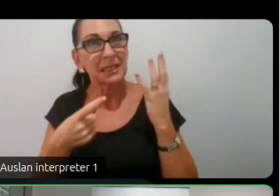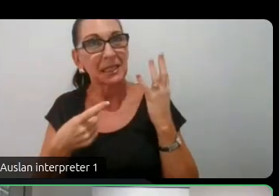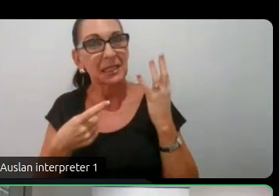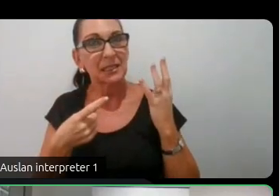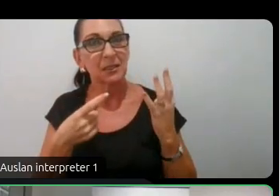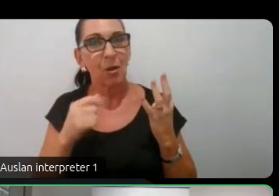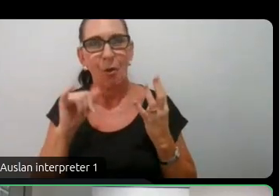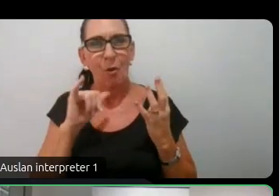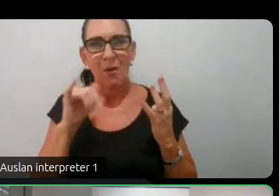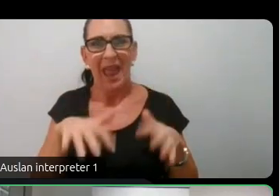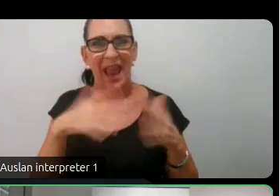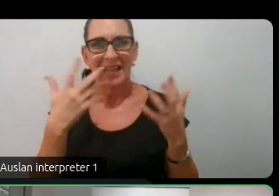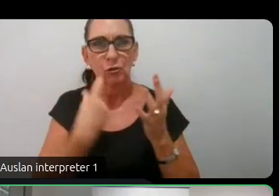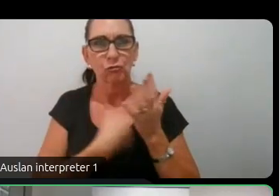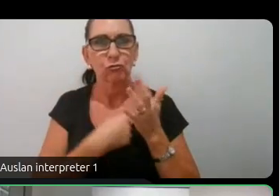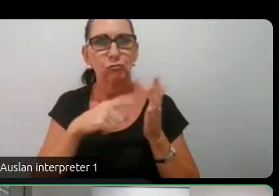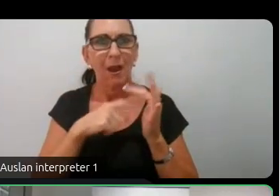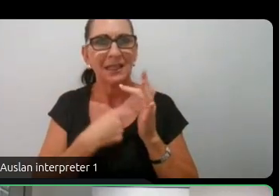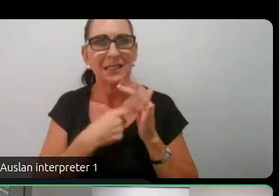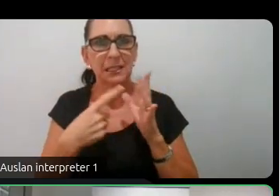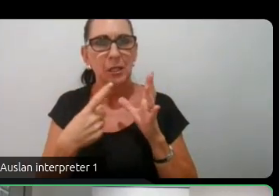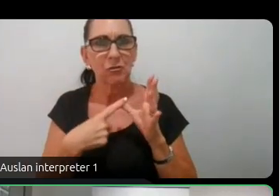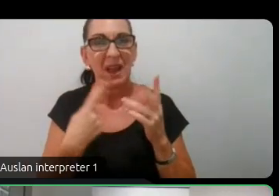It's still a criteria for everyone. But another one that comes up for issues is